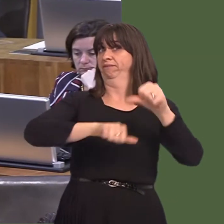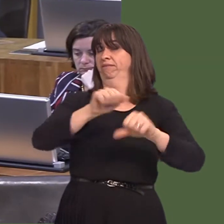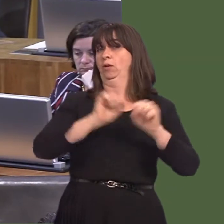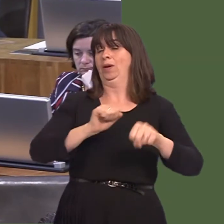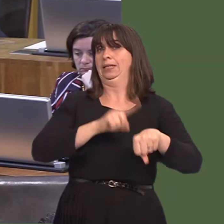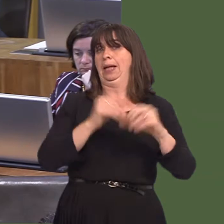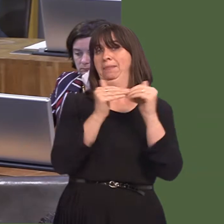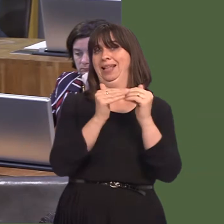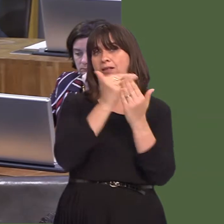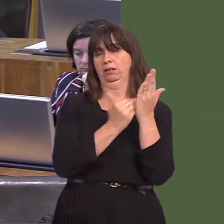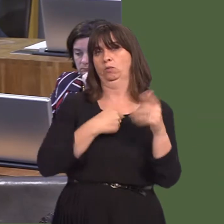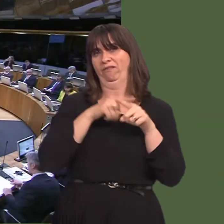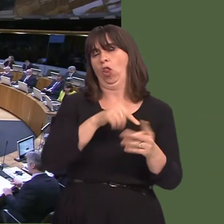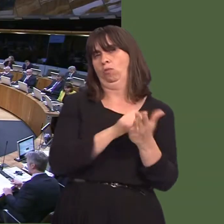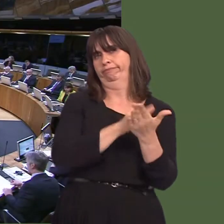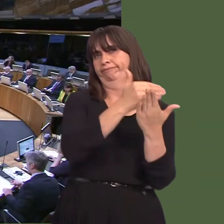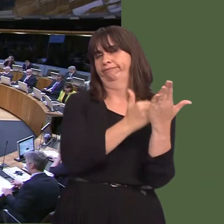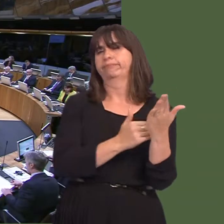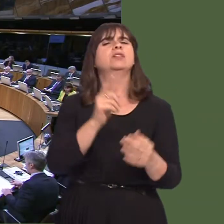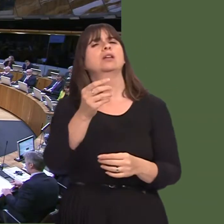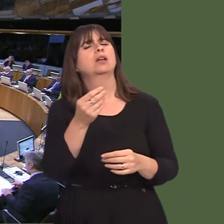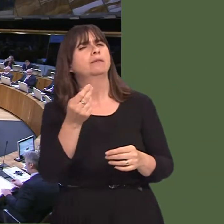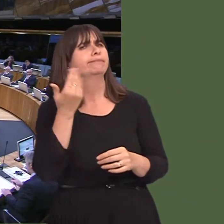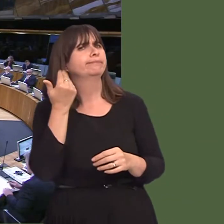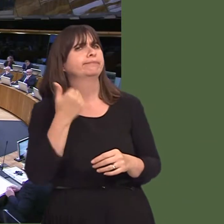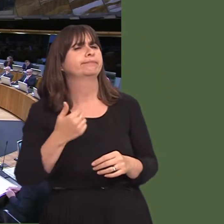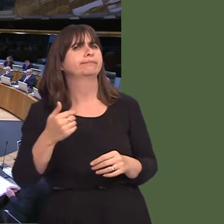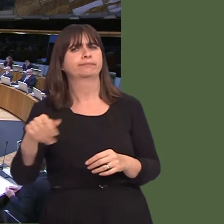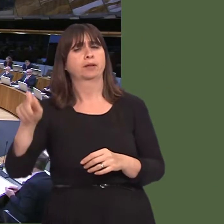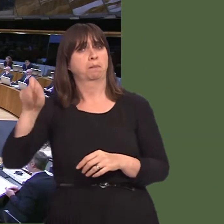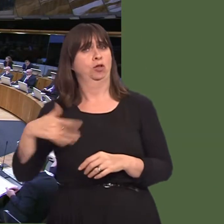Mark Isherwood AM: A few weeks ago, I was contacted by a constituent who had seen a